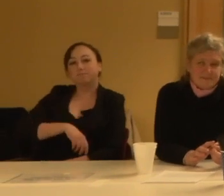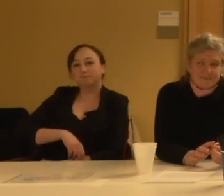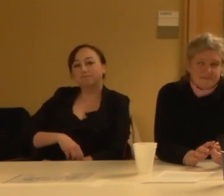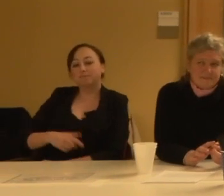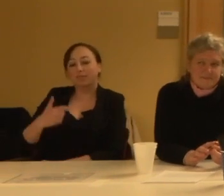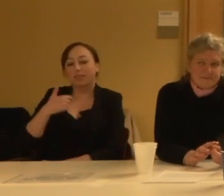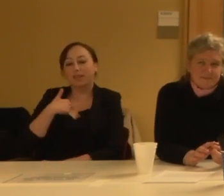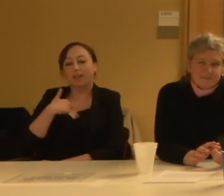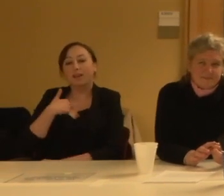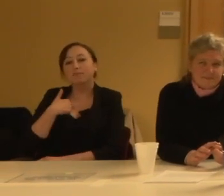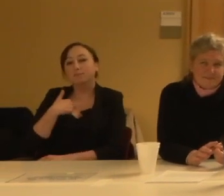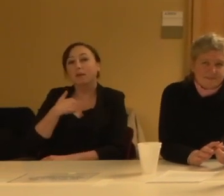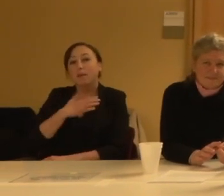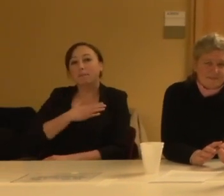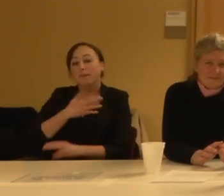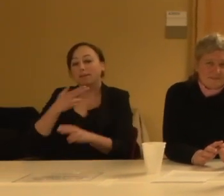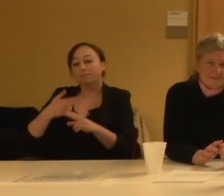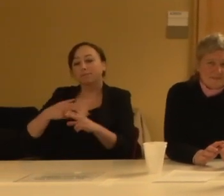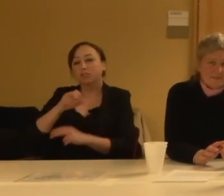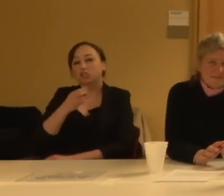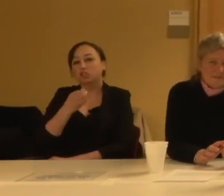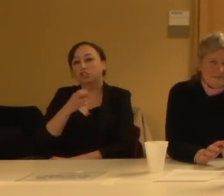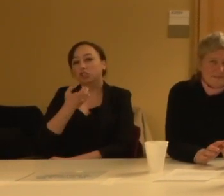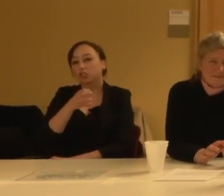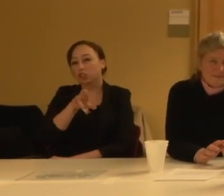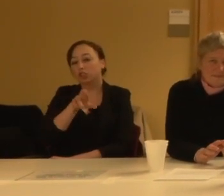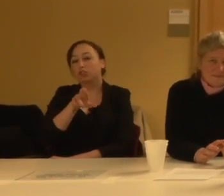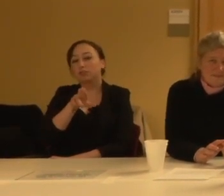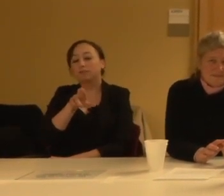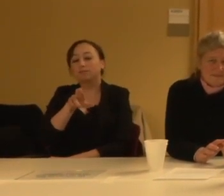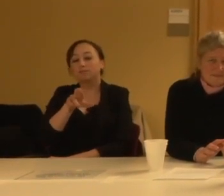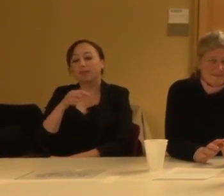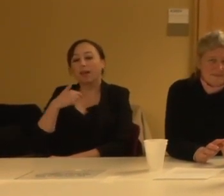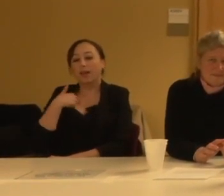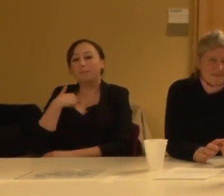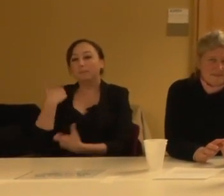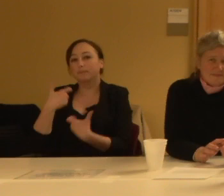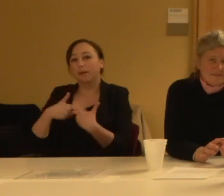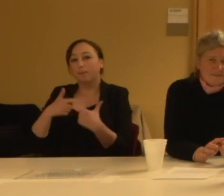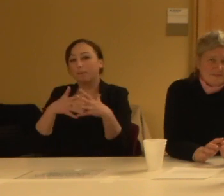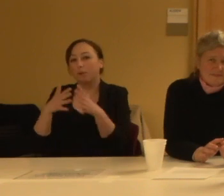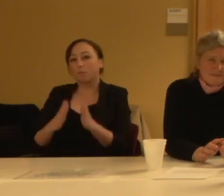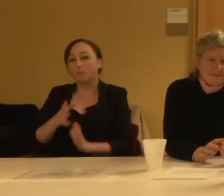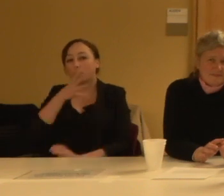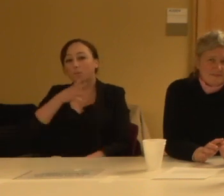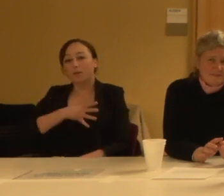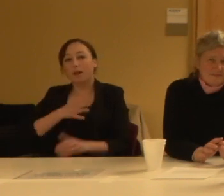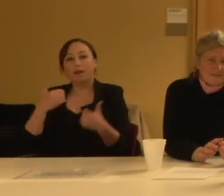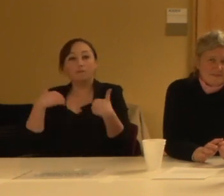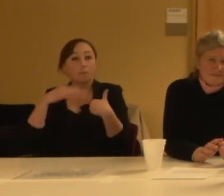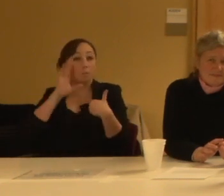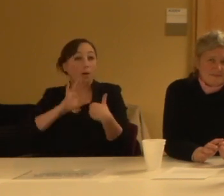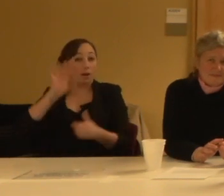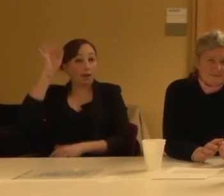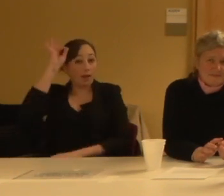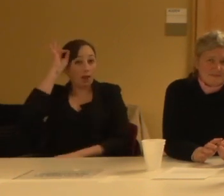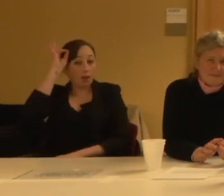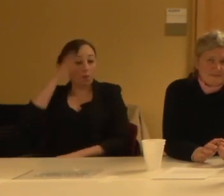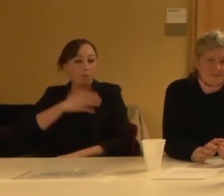I use she, her, or ella pronouns, and I am a Latin American woman with brown hair, fair skin,